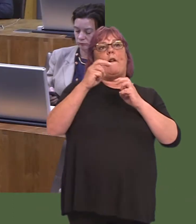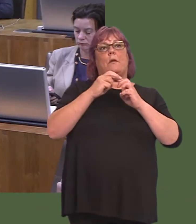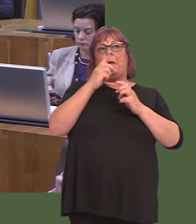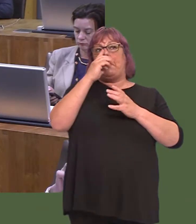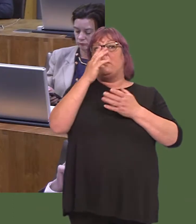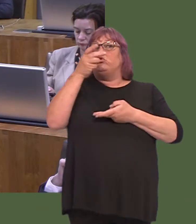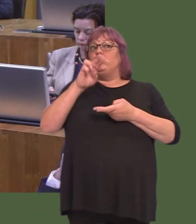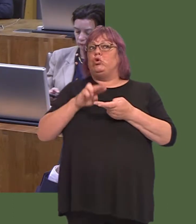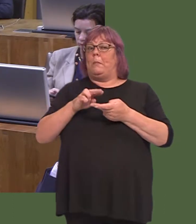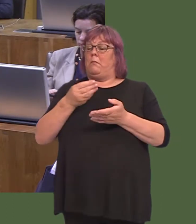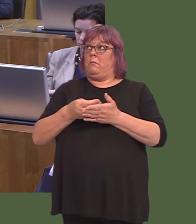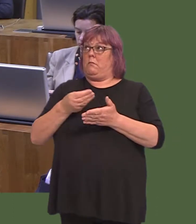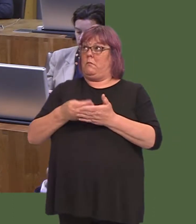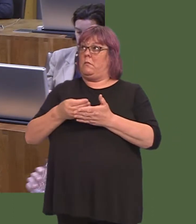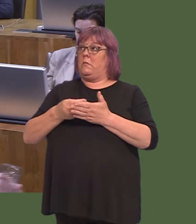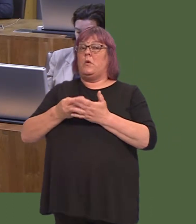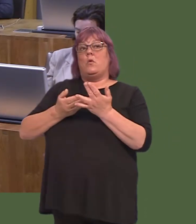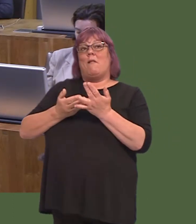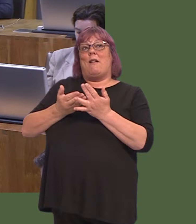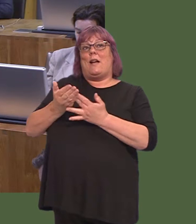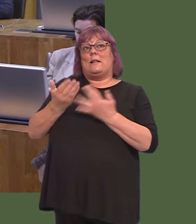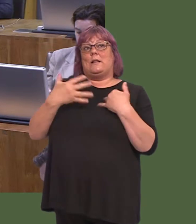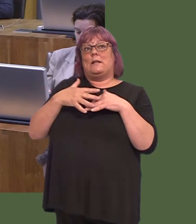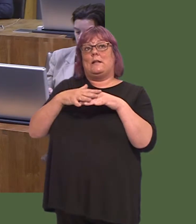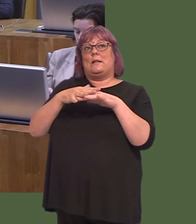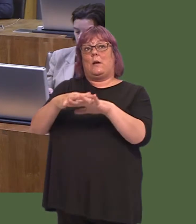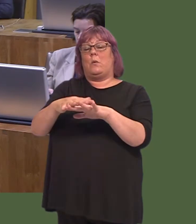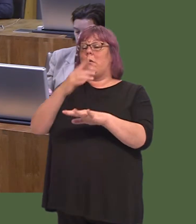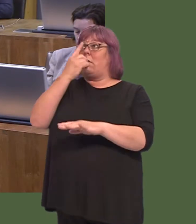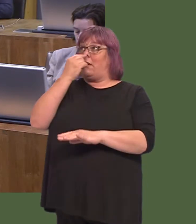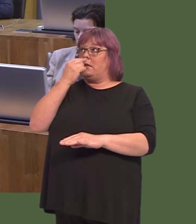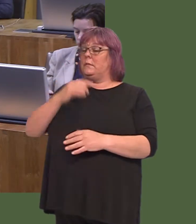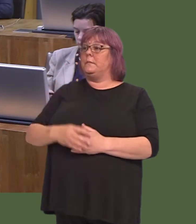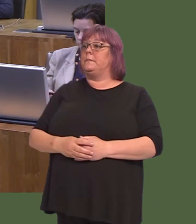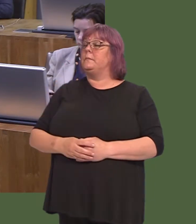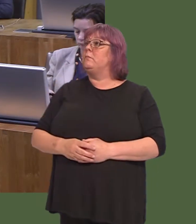to make it easier for them to access the network that we will have in place, but the Member